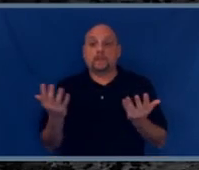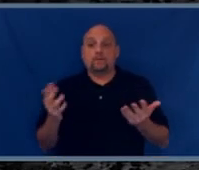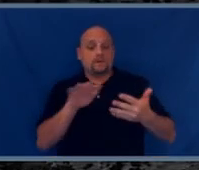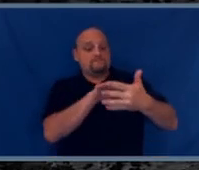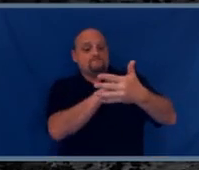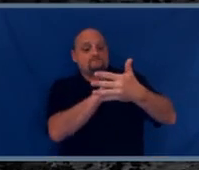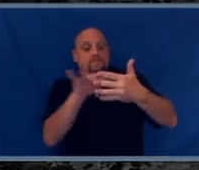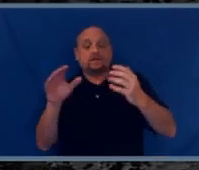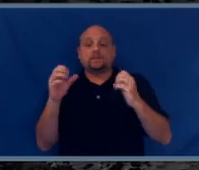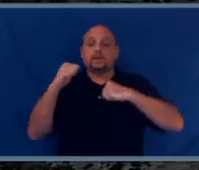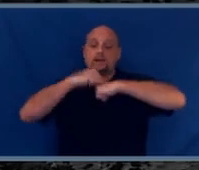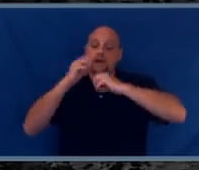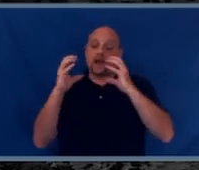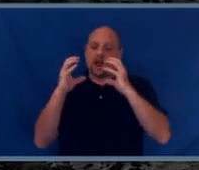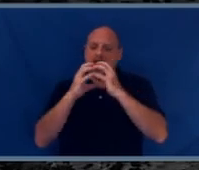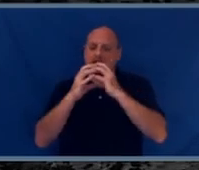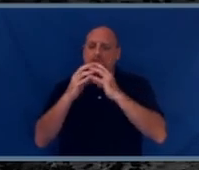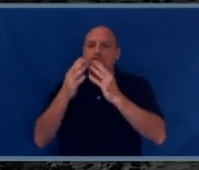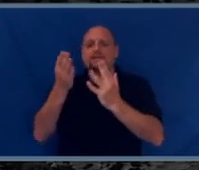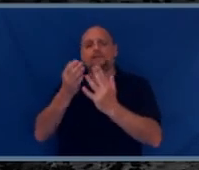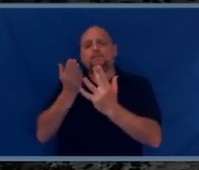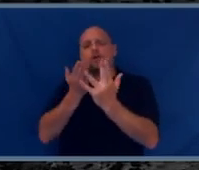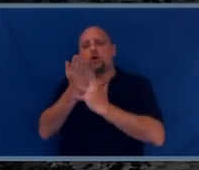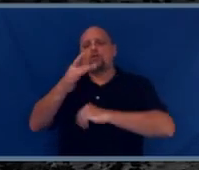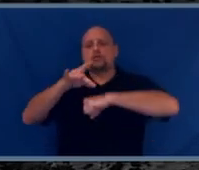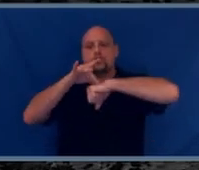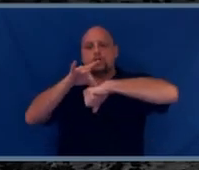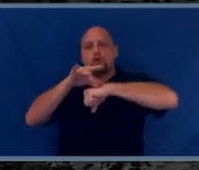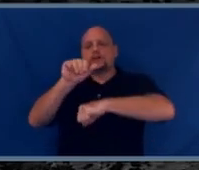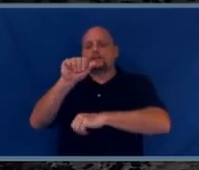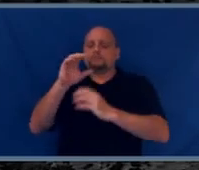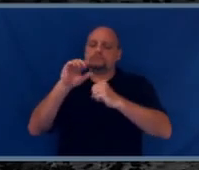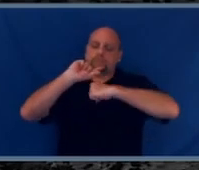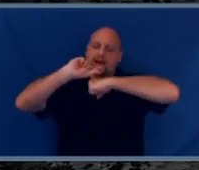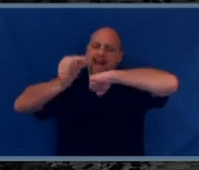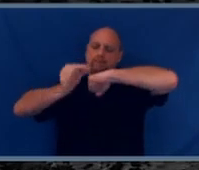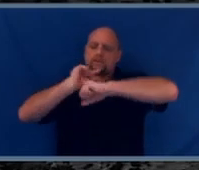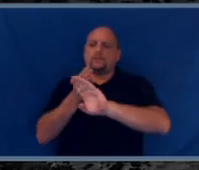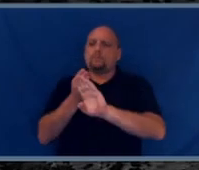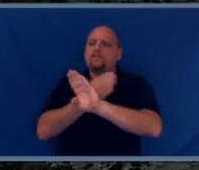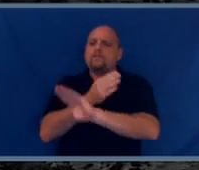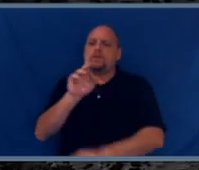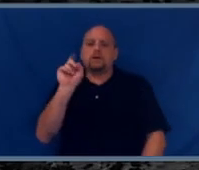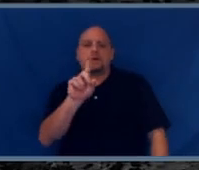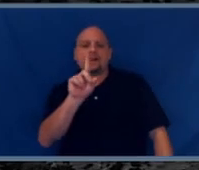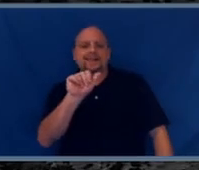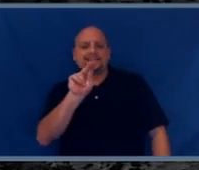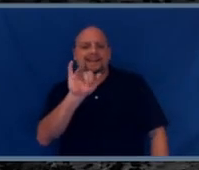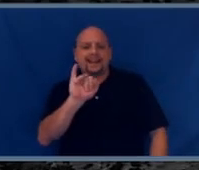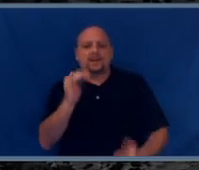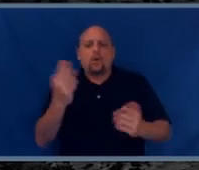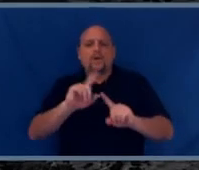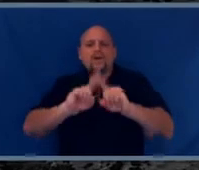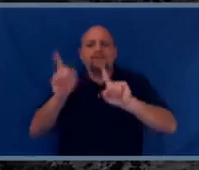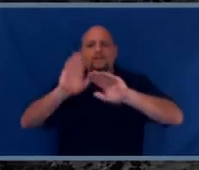ASTEROIDS THAT CAME THROUGH EARTH'S ATMOSPHERE. WHAT IS DIFFERENT ABOUT THAT